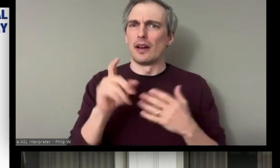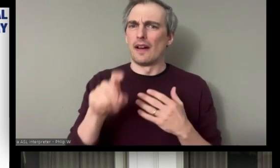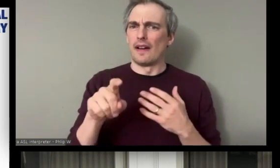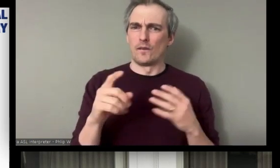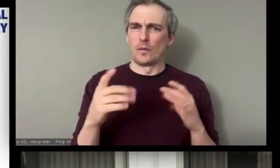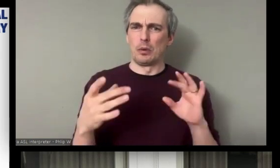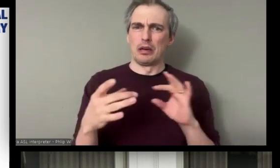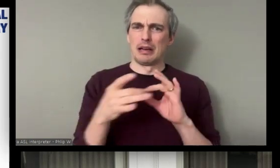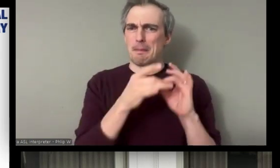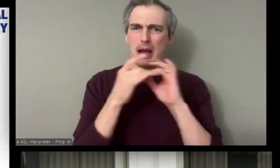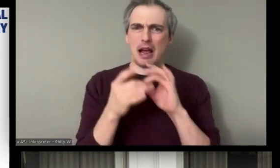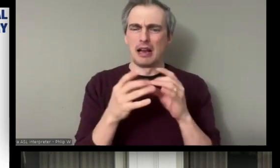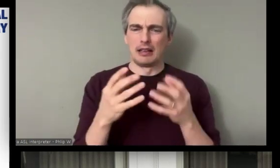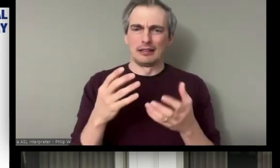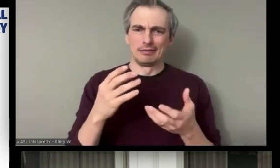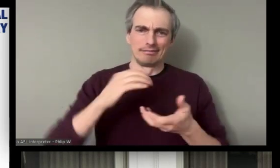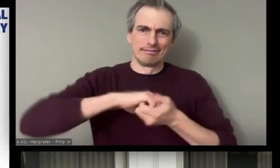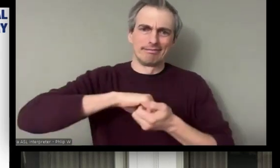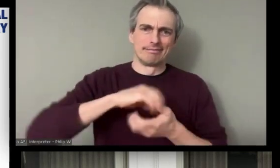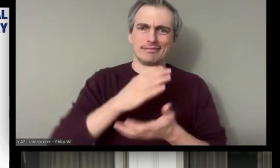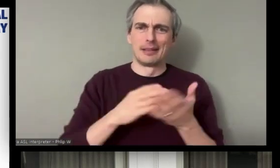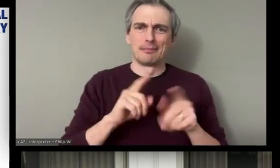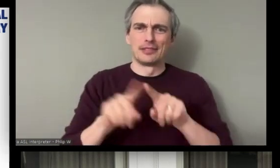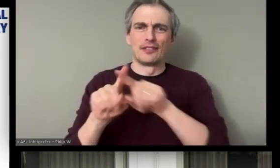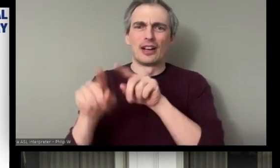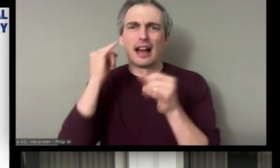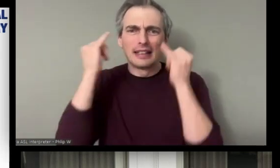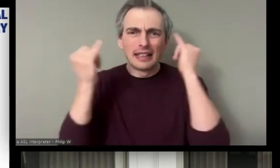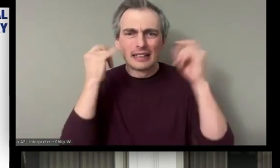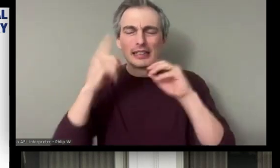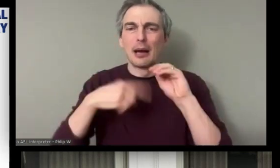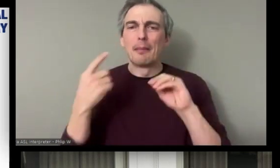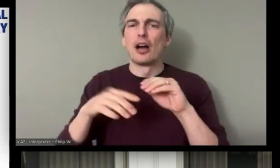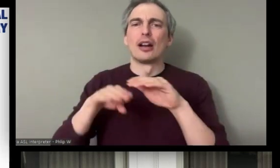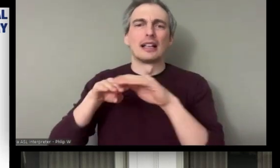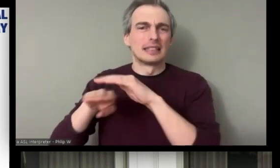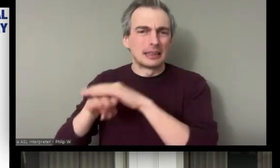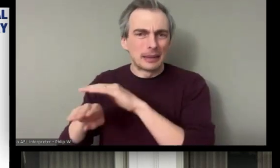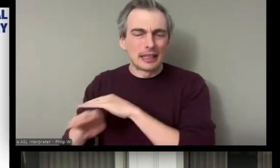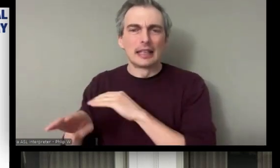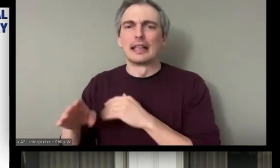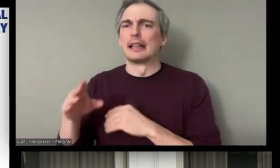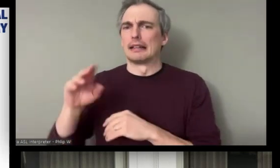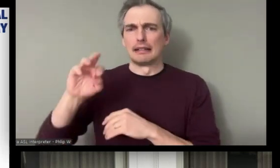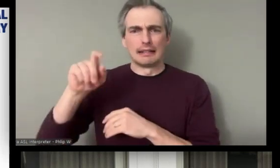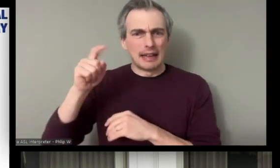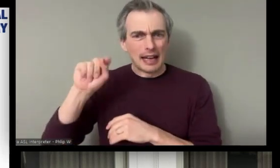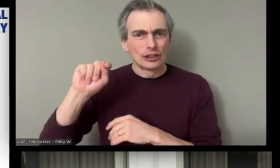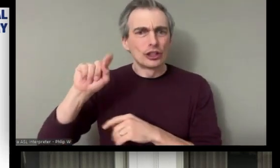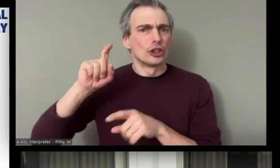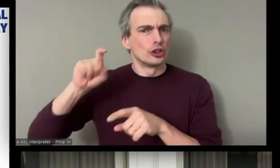Content Accessibility Guidelines, that text should resize 200%, 400%, these